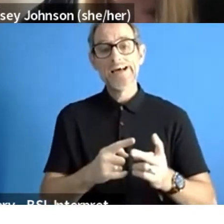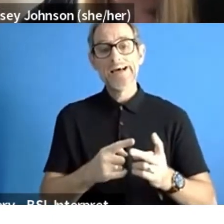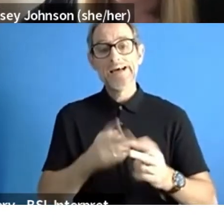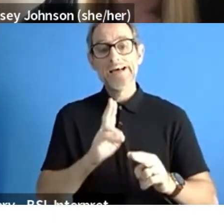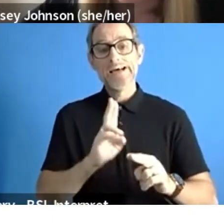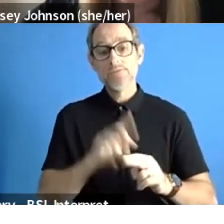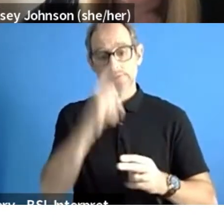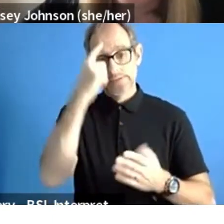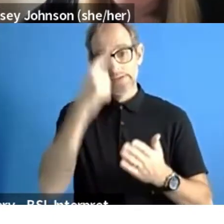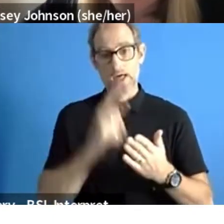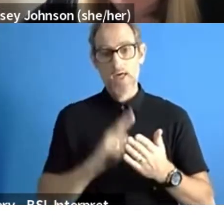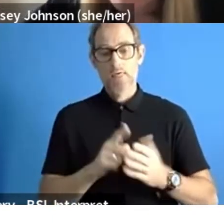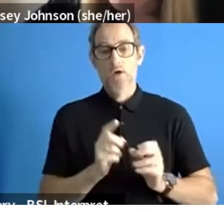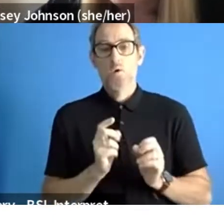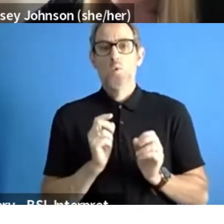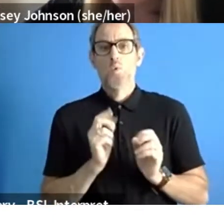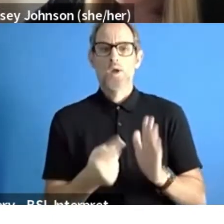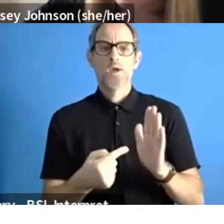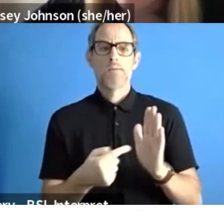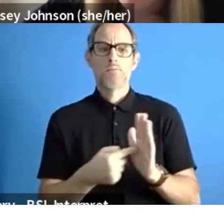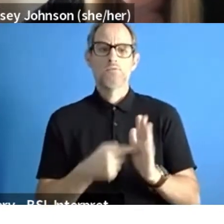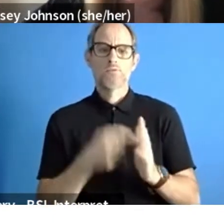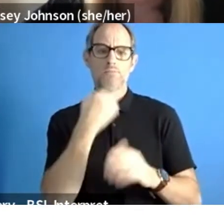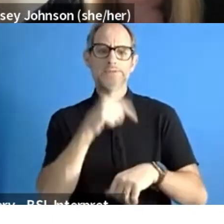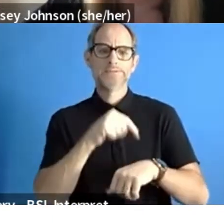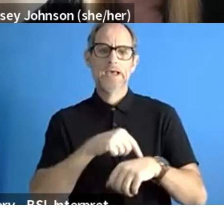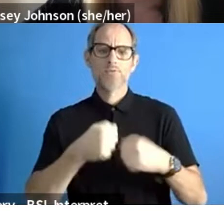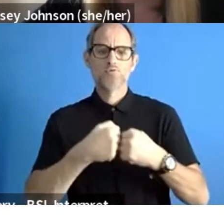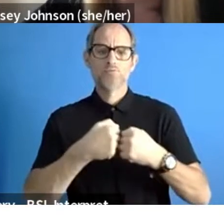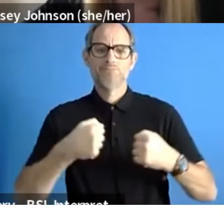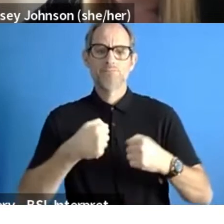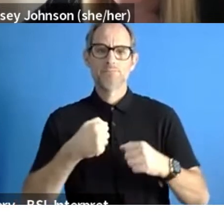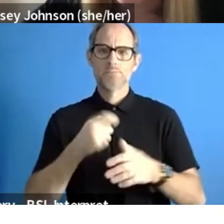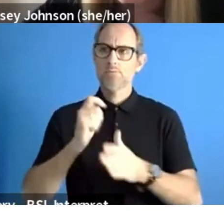important to build in enough time for procurement process as well as